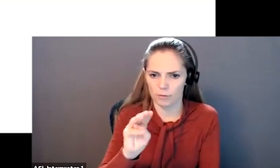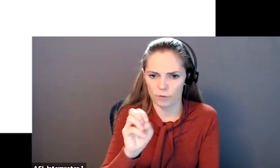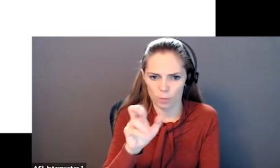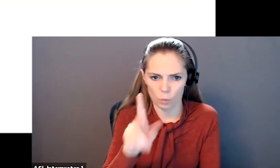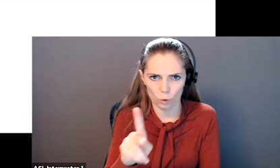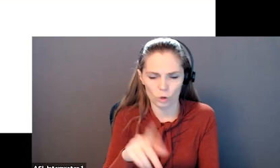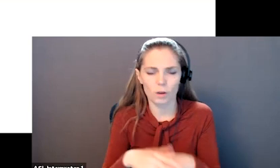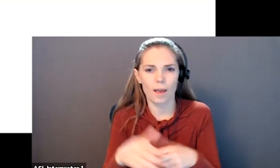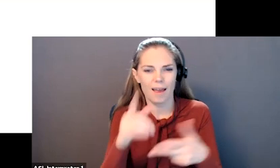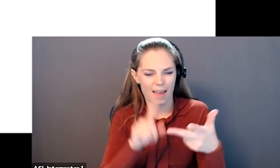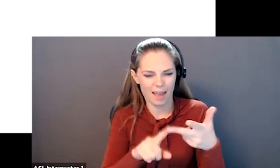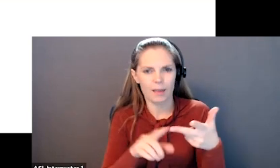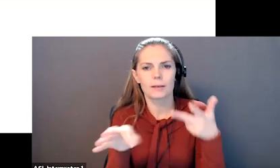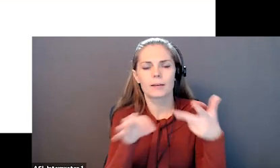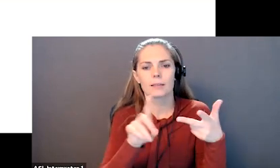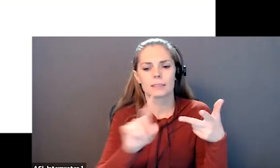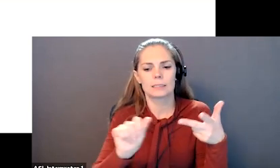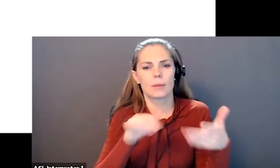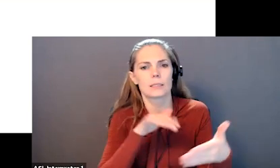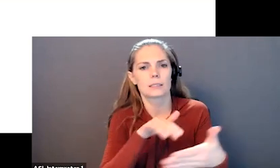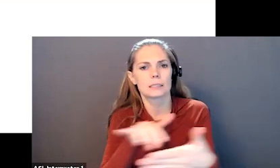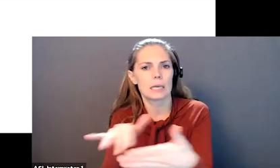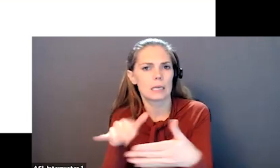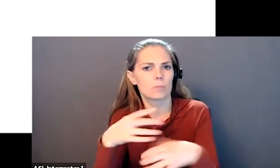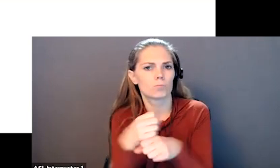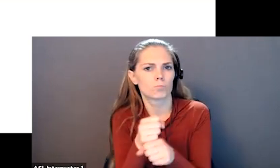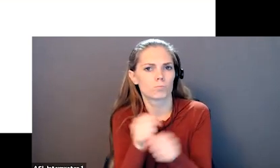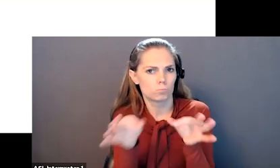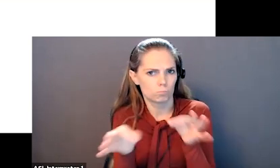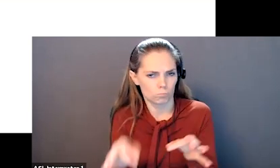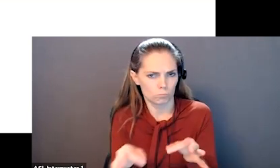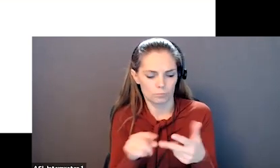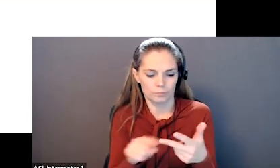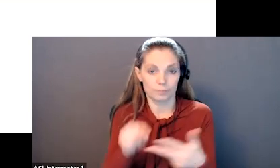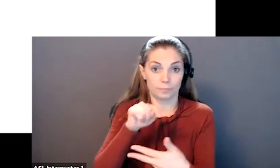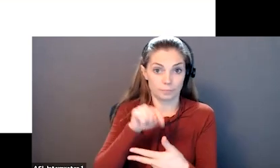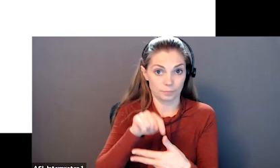To get started it's important to define long COVID. So I'd like to first say that